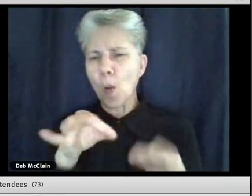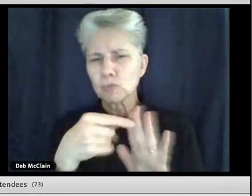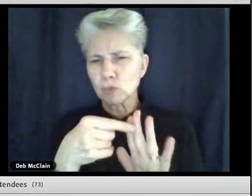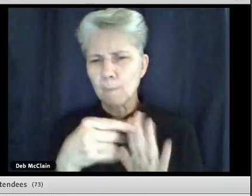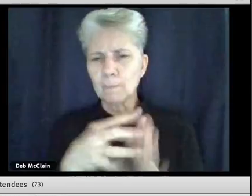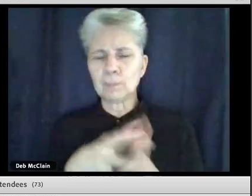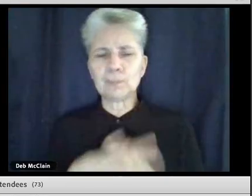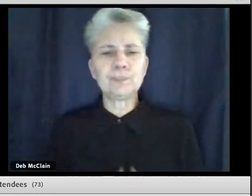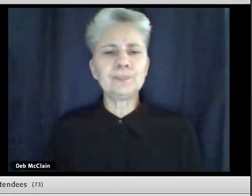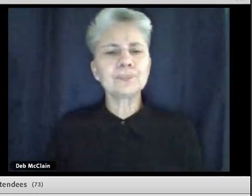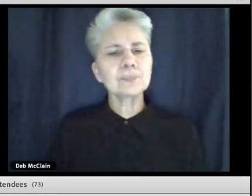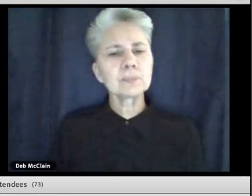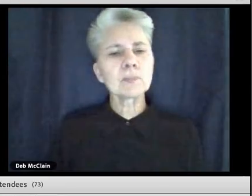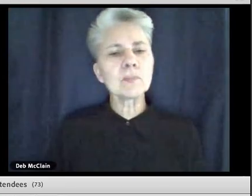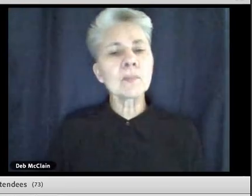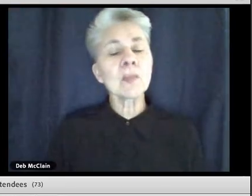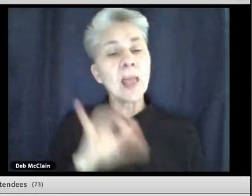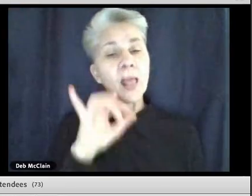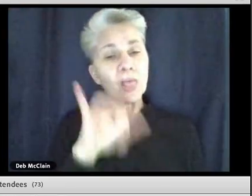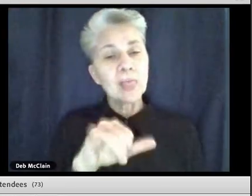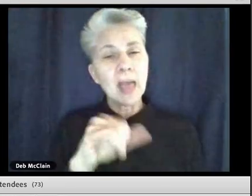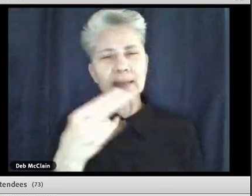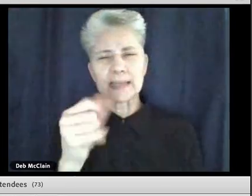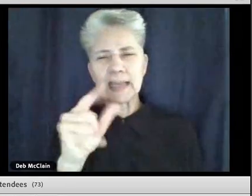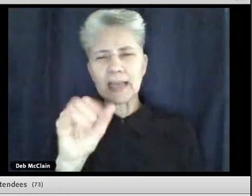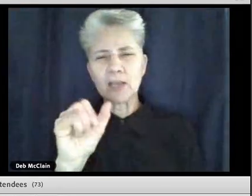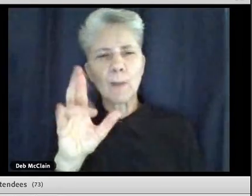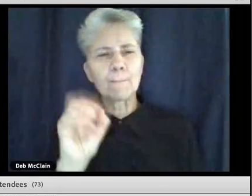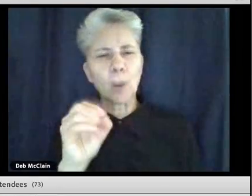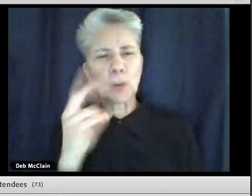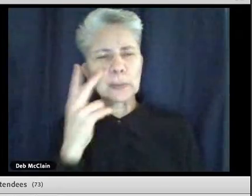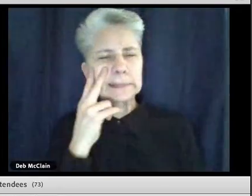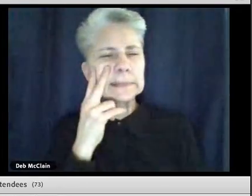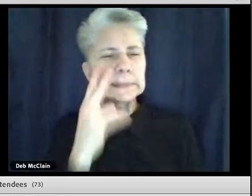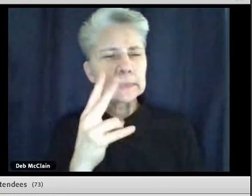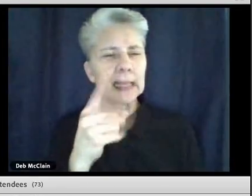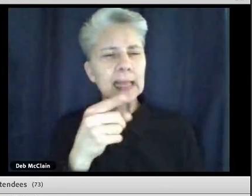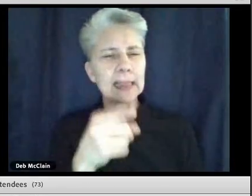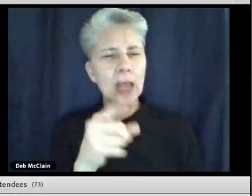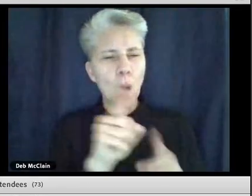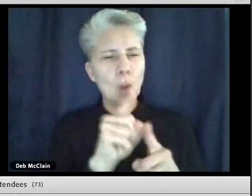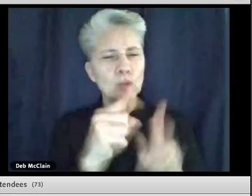Here is Hillsborough, and you can see this right there, and it's also going to give you that same information: